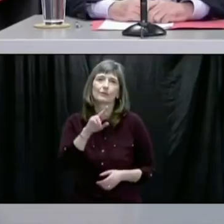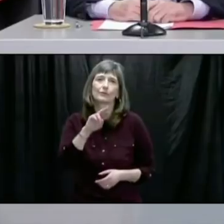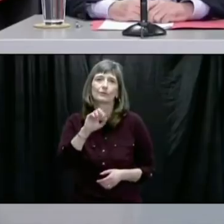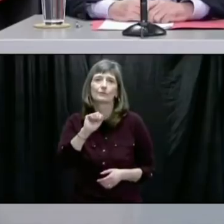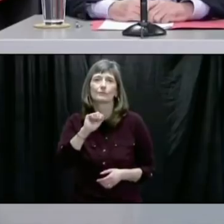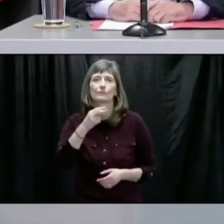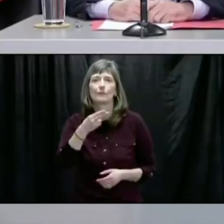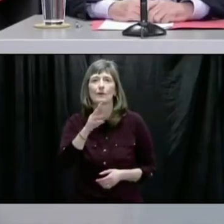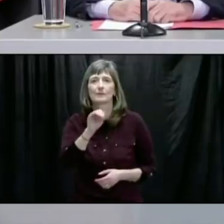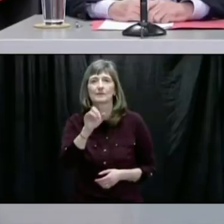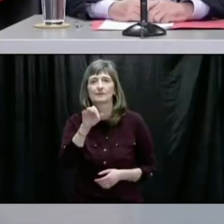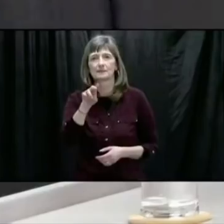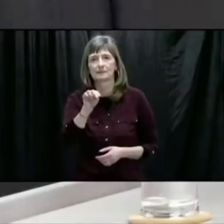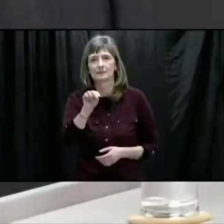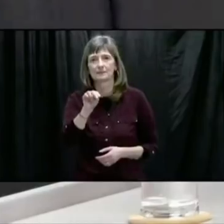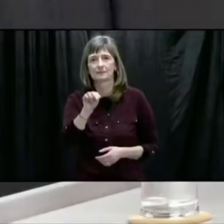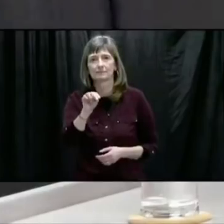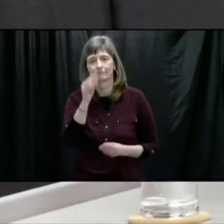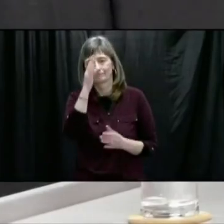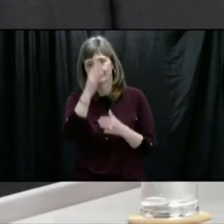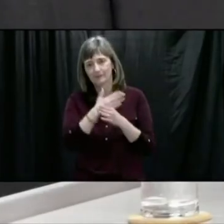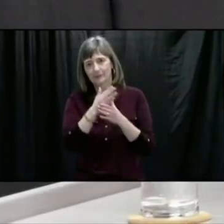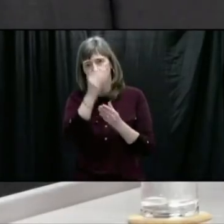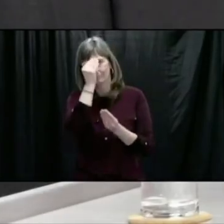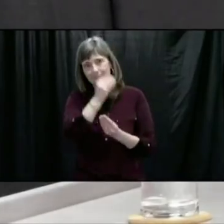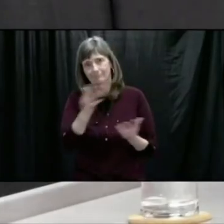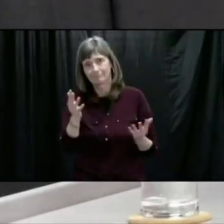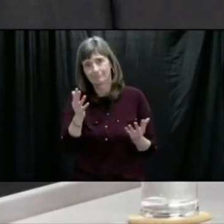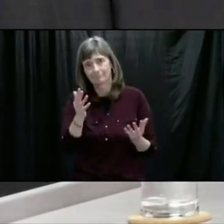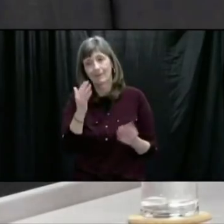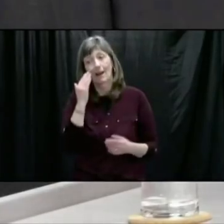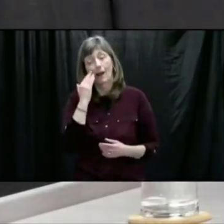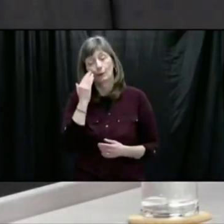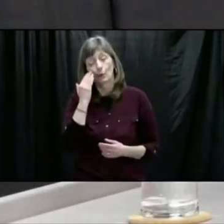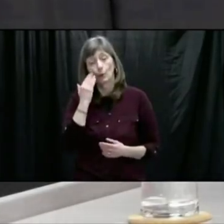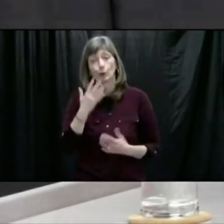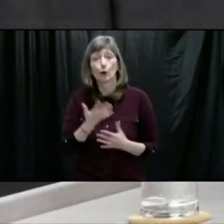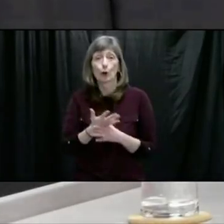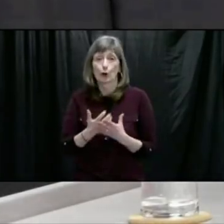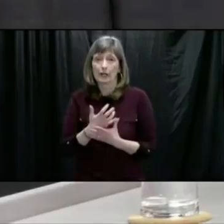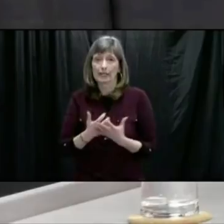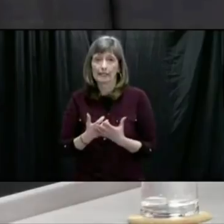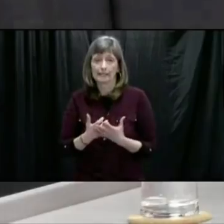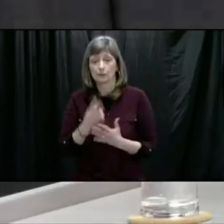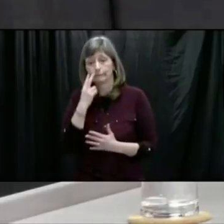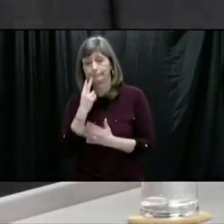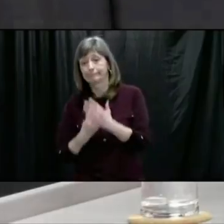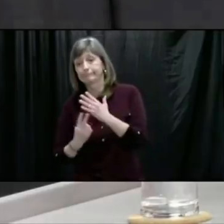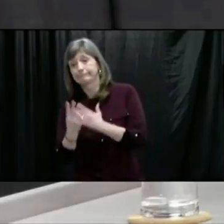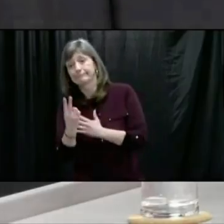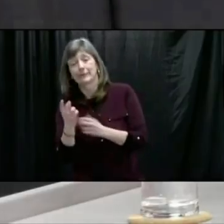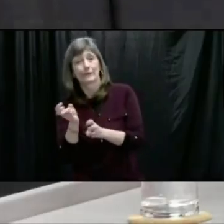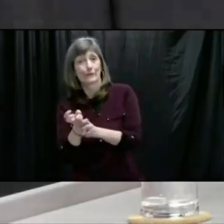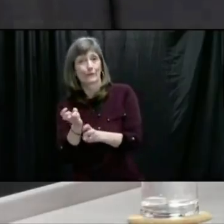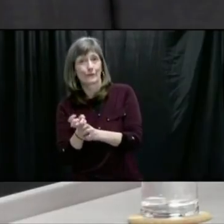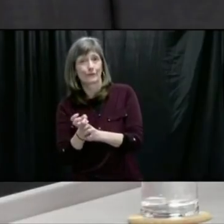THANK YOU, INTEREST RAMEN FOR SHARING THIS INFORMATION WITH US THIS EVENING AND WHILE IT